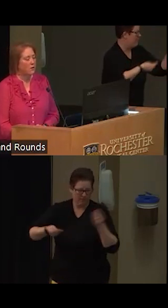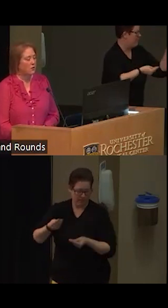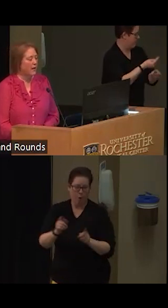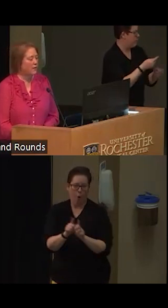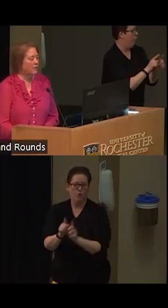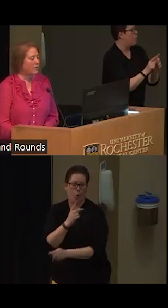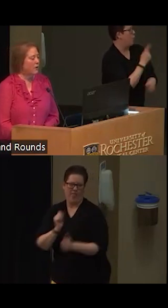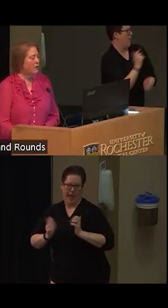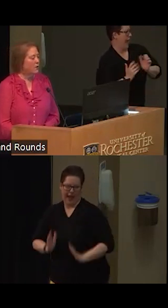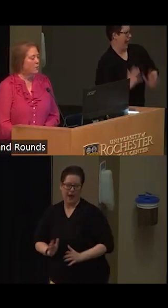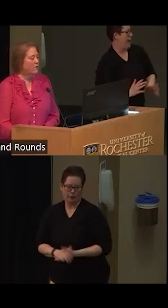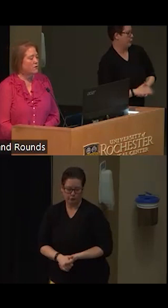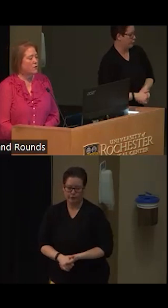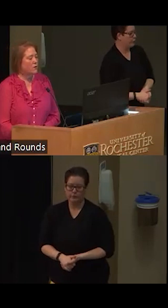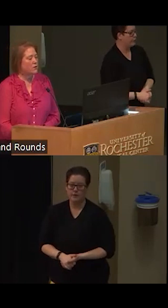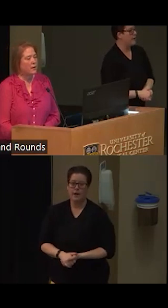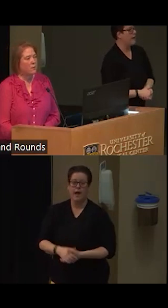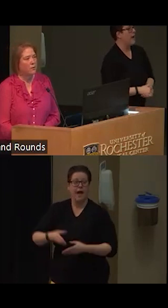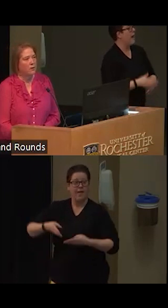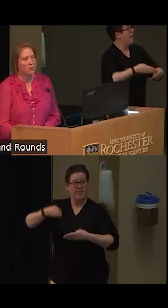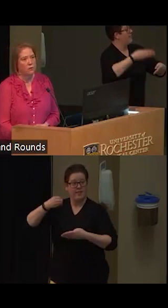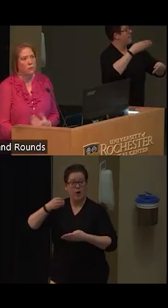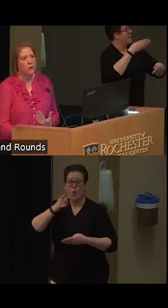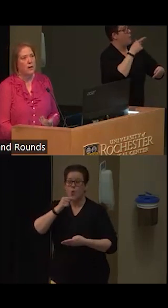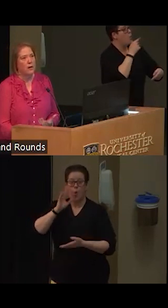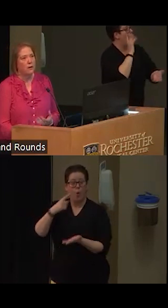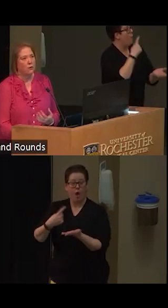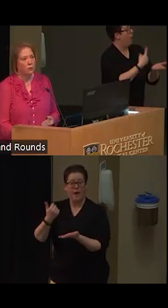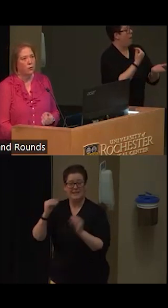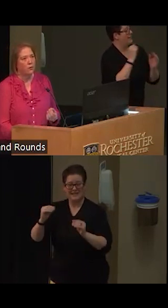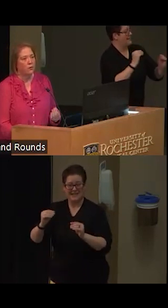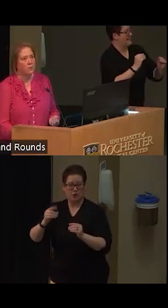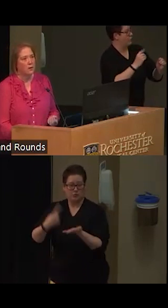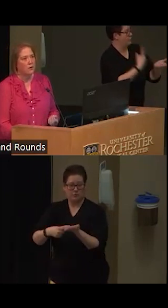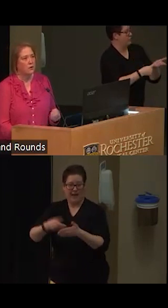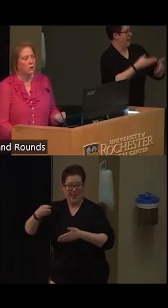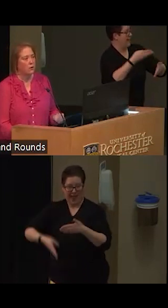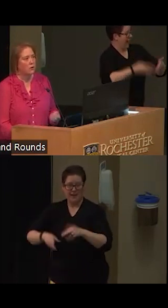patient actors the debrief instructor sat in the production room and controlled the simulation when